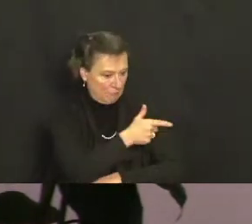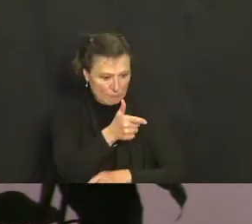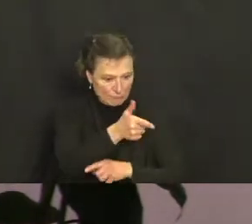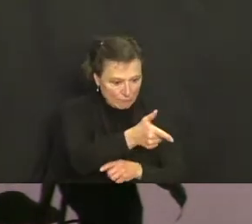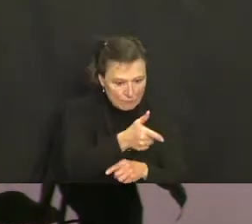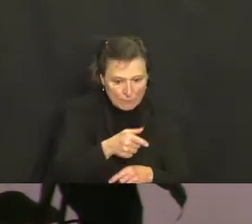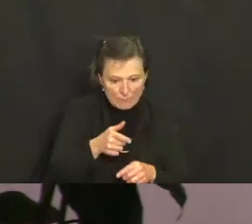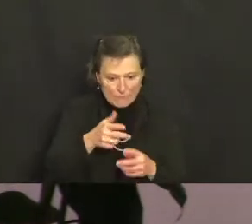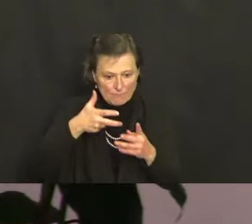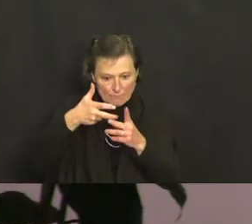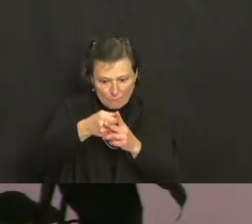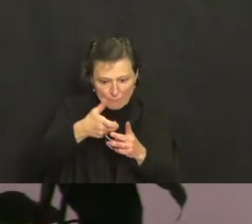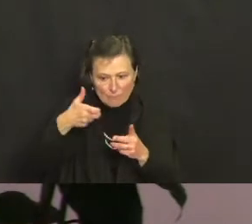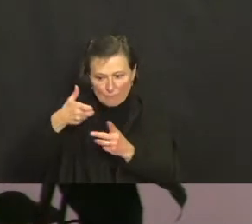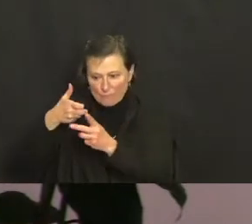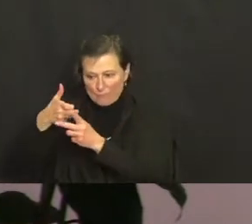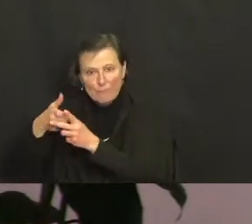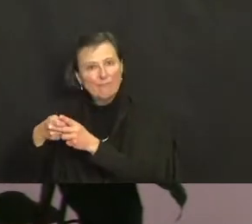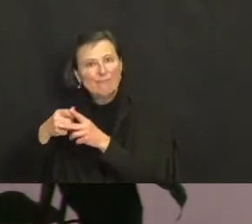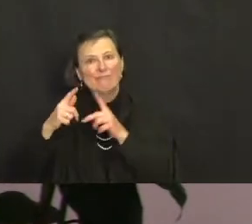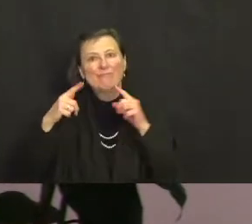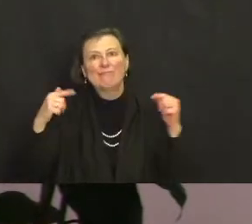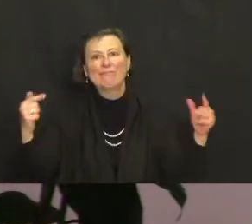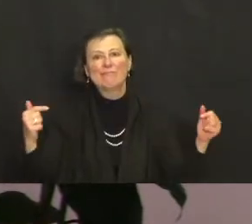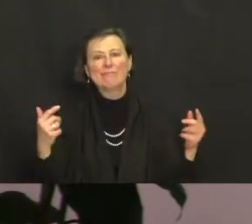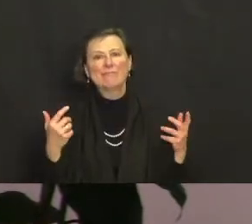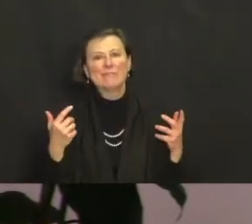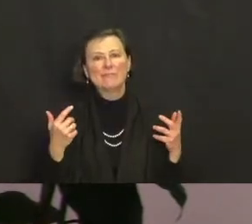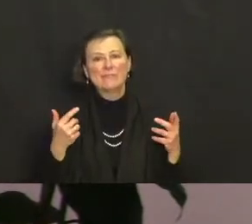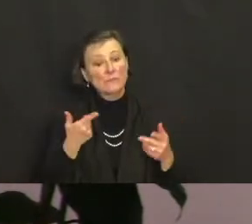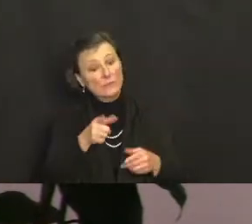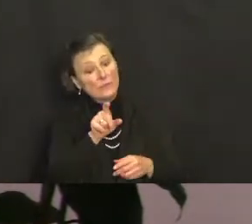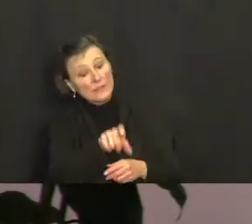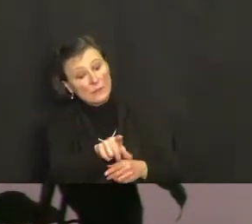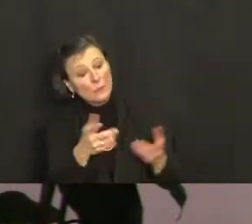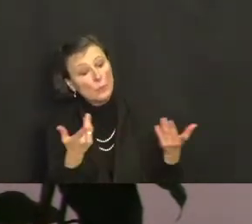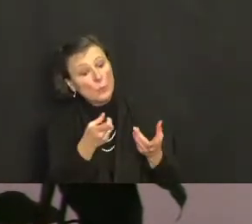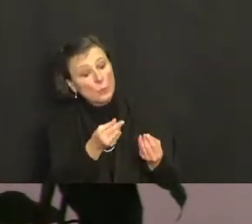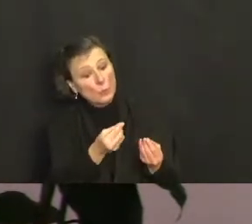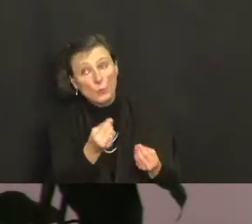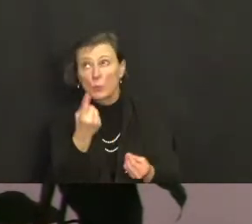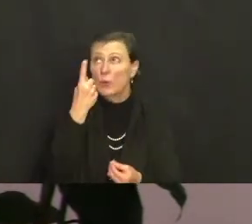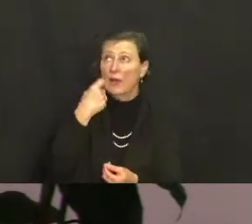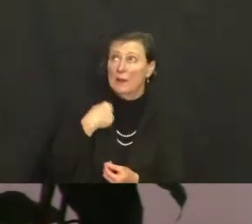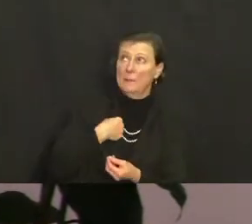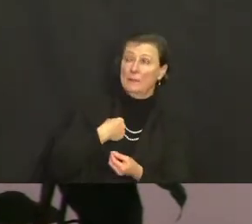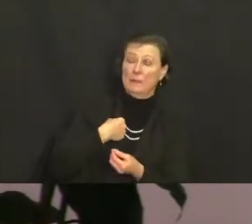“What do you do,” she asks?